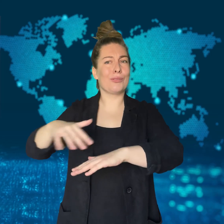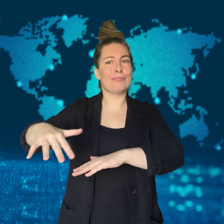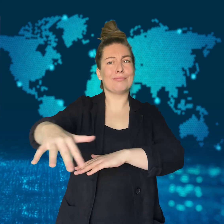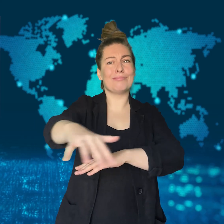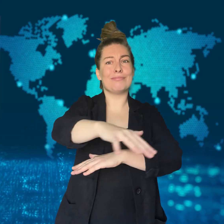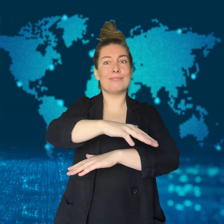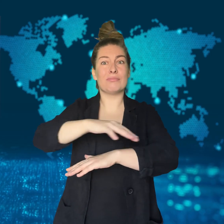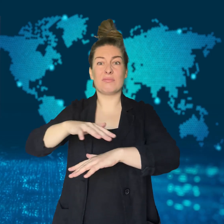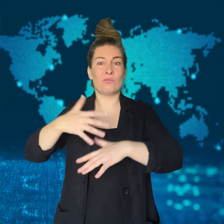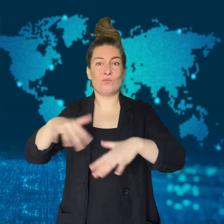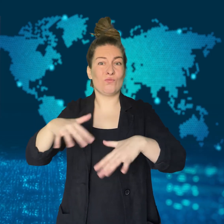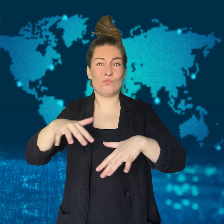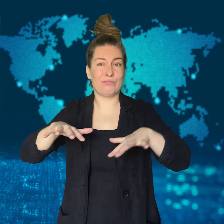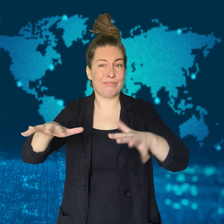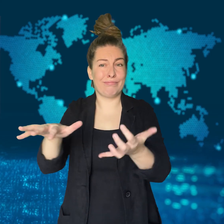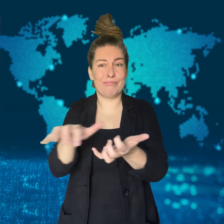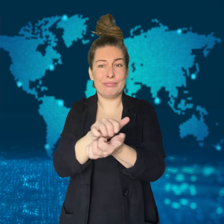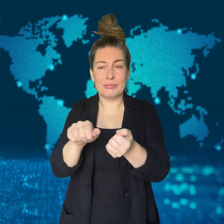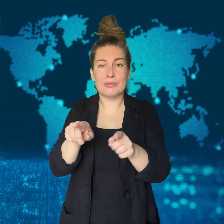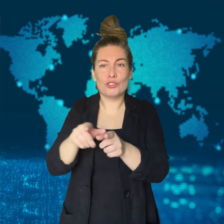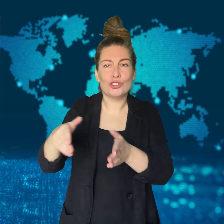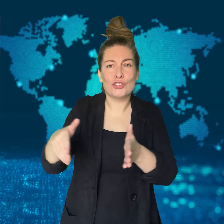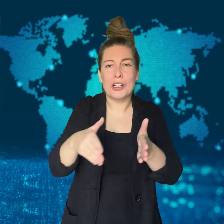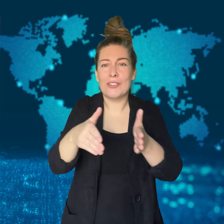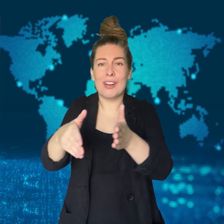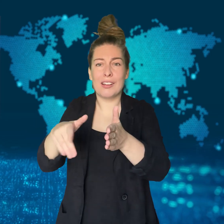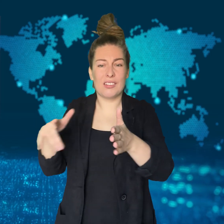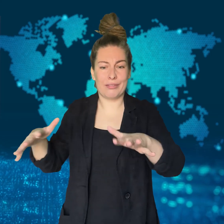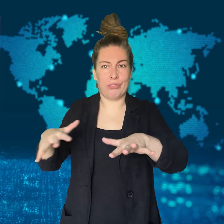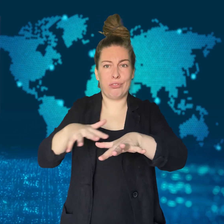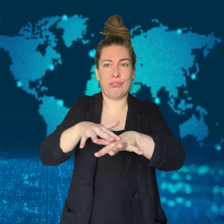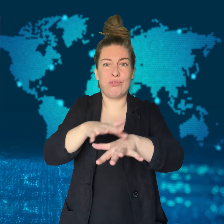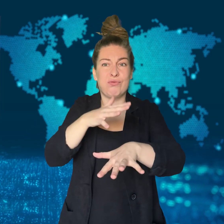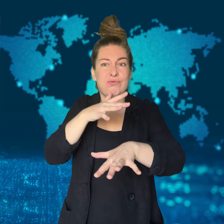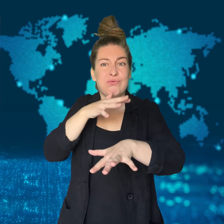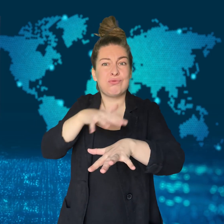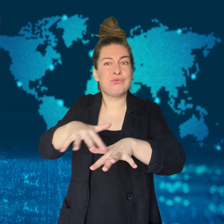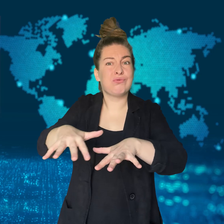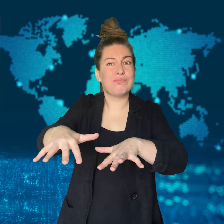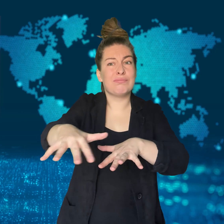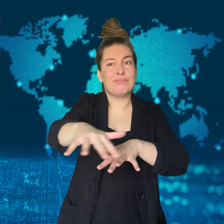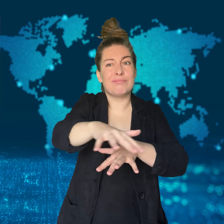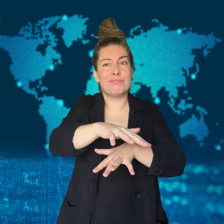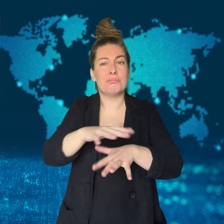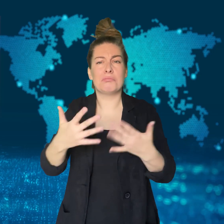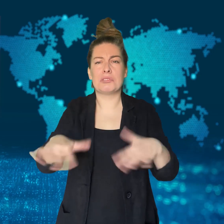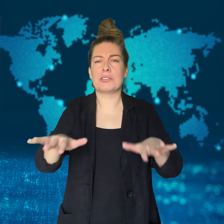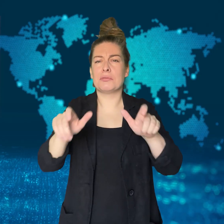including a seven-year-old boy that was torn from